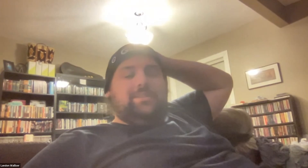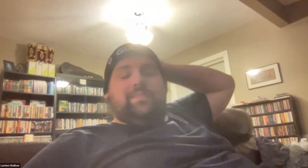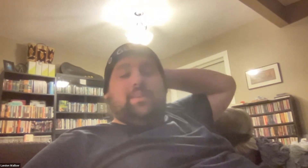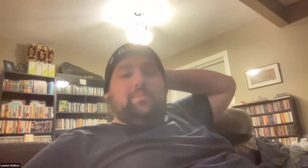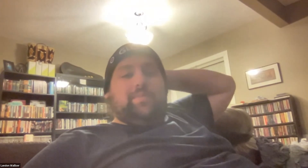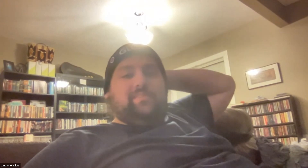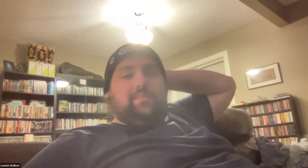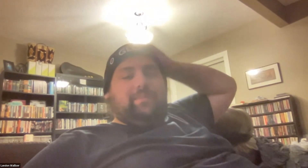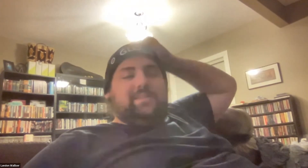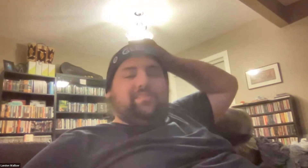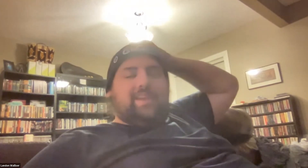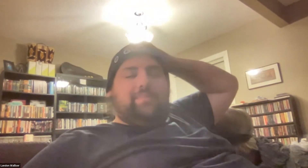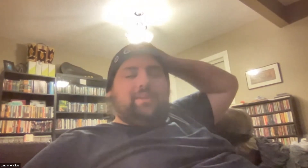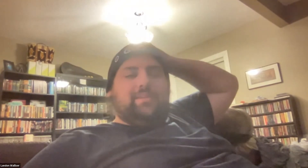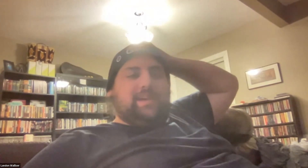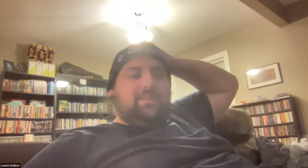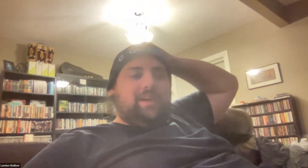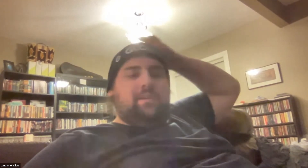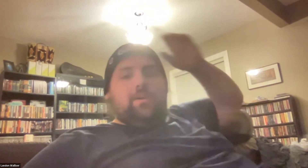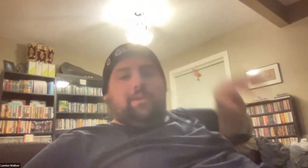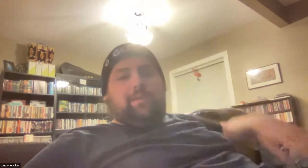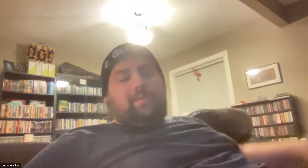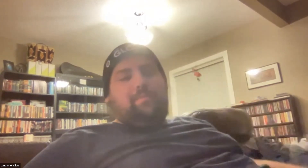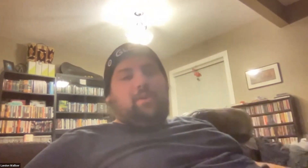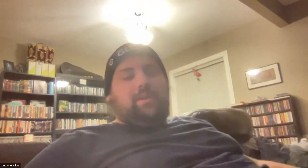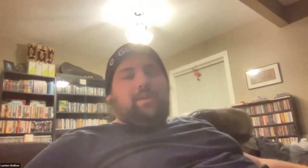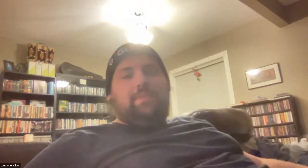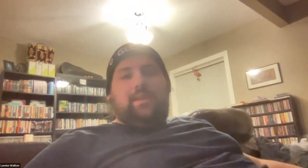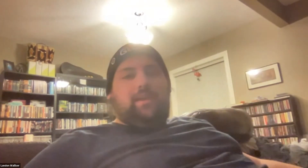We also have another professional development session happening on Saturday with Rebel Marketing and Media,